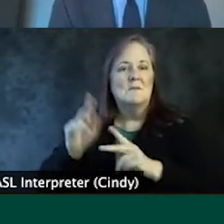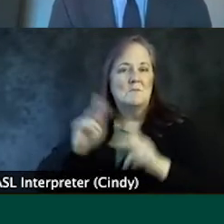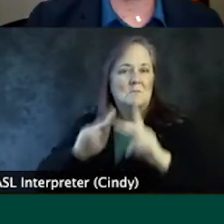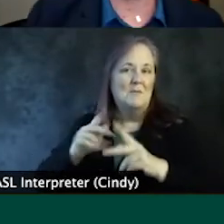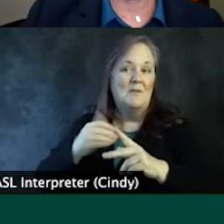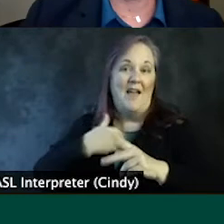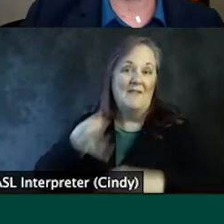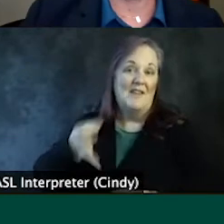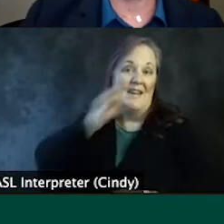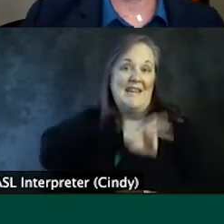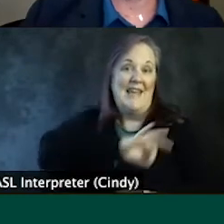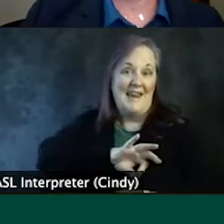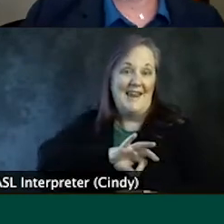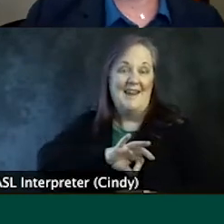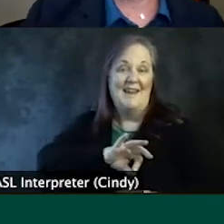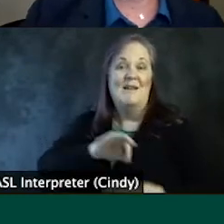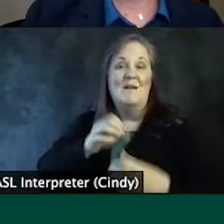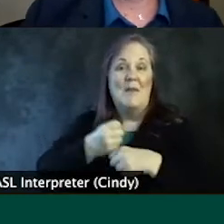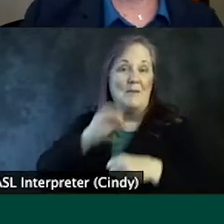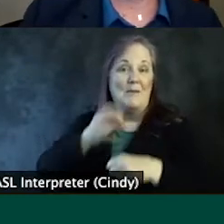Okay. Let's move on to the next measure. Thank you.